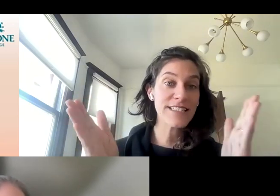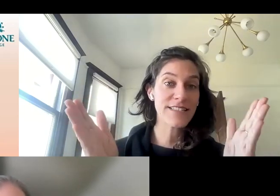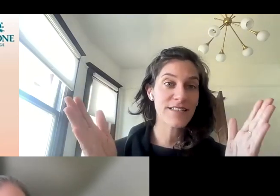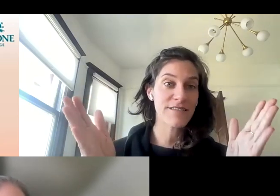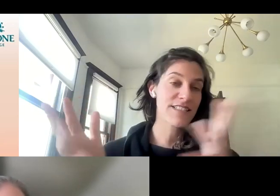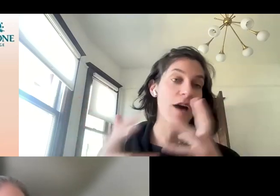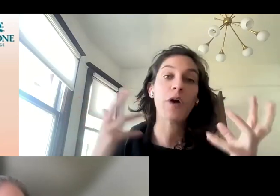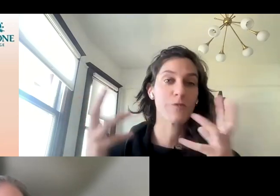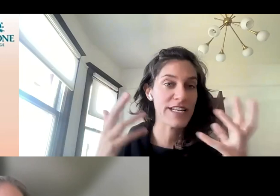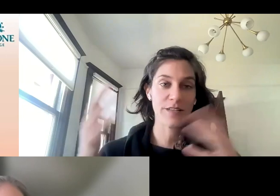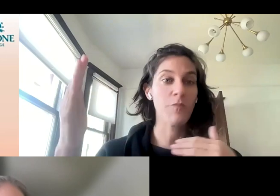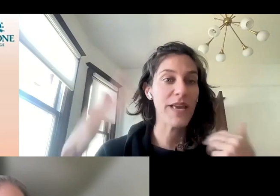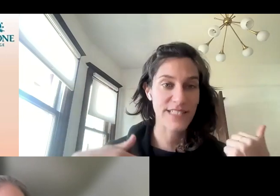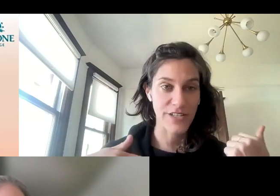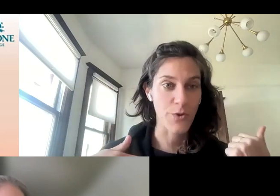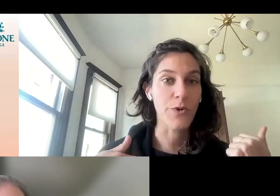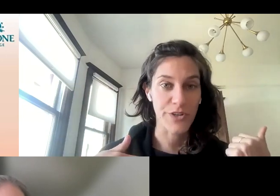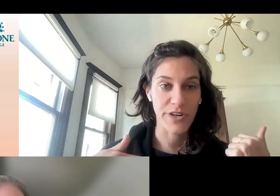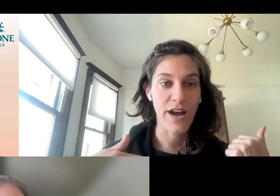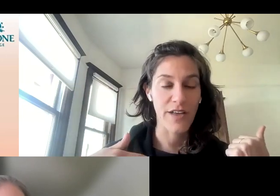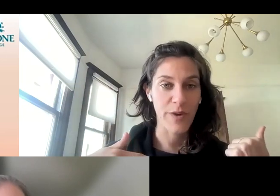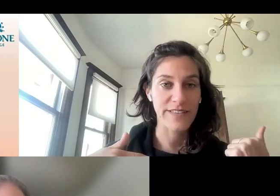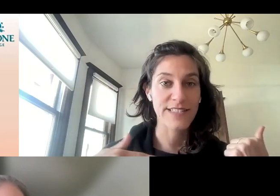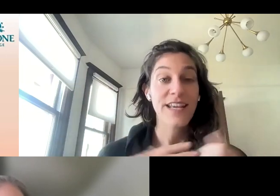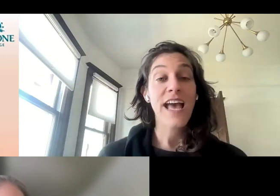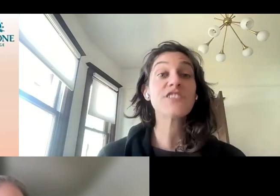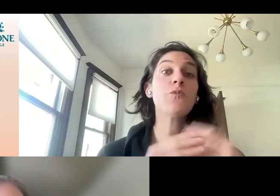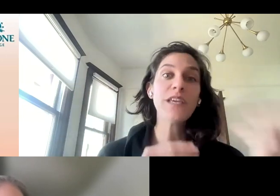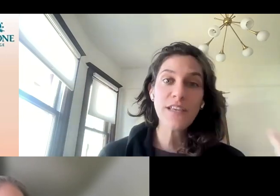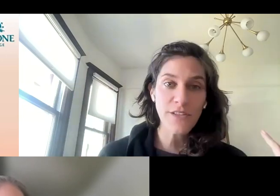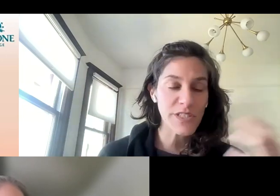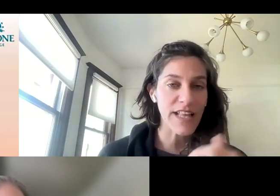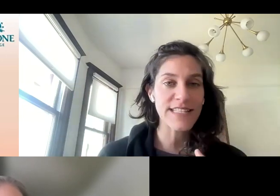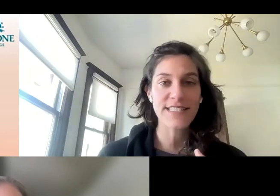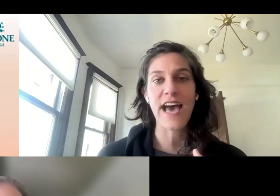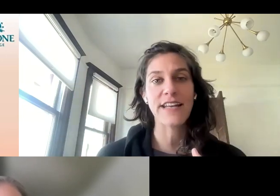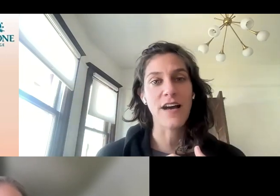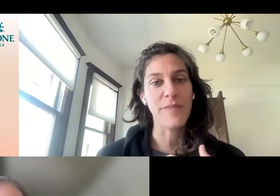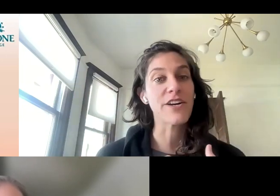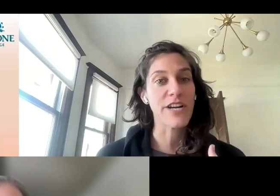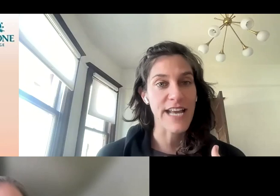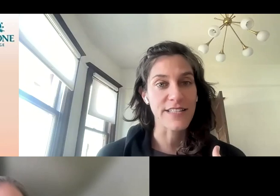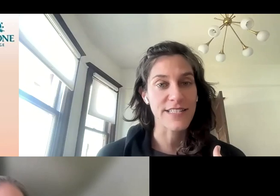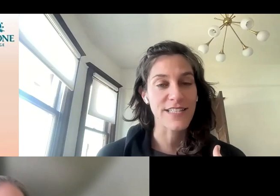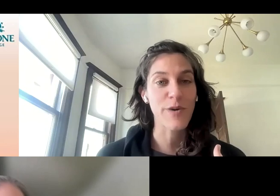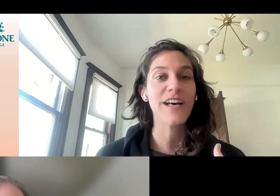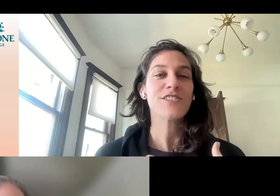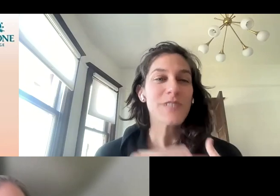is somewhat random based on your order on the waitlist. And so we utilize that in our analysis as well.